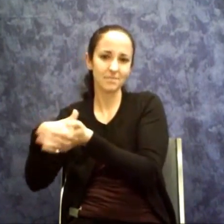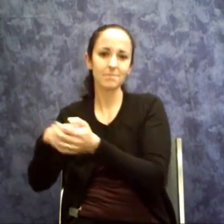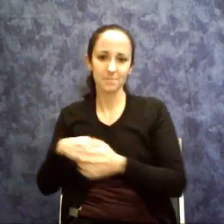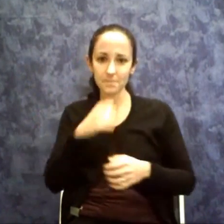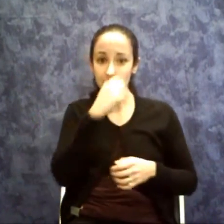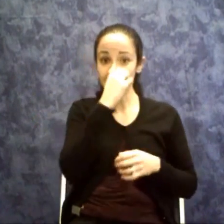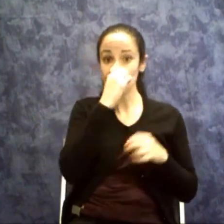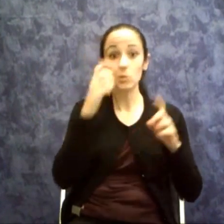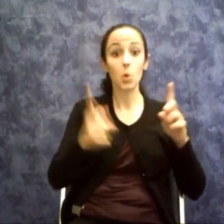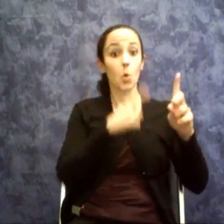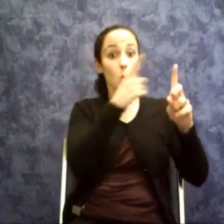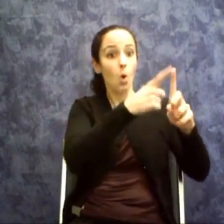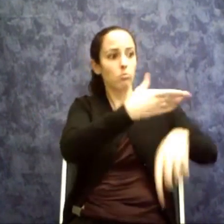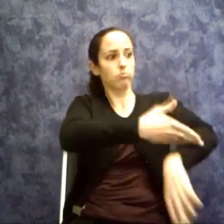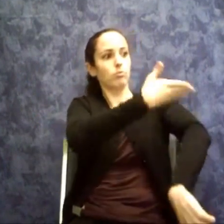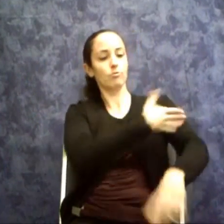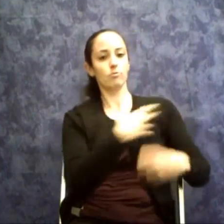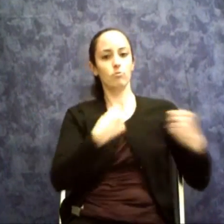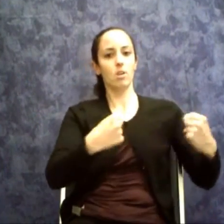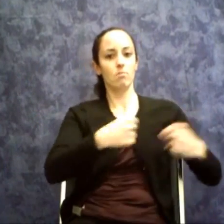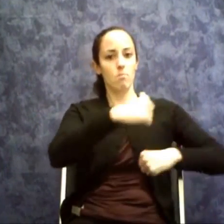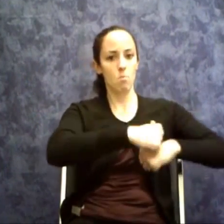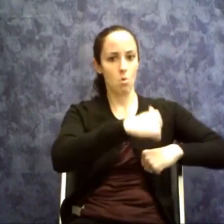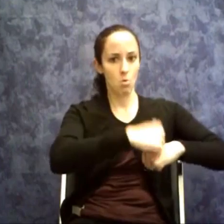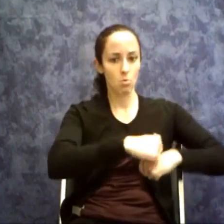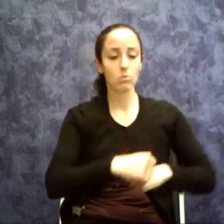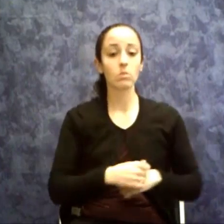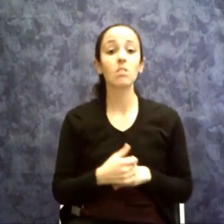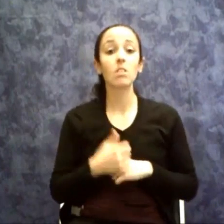Your goal is to try to make your bones strong and healthy now!